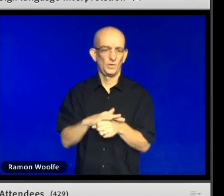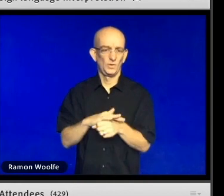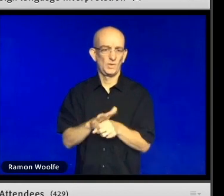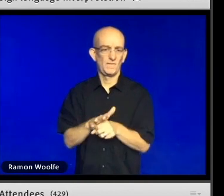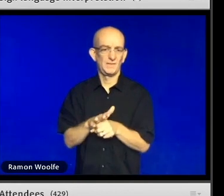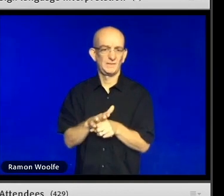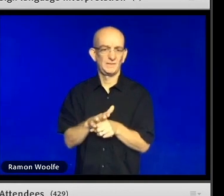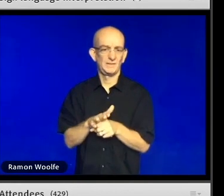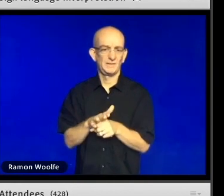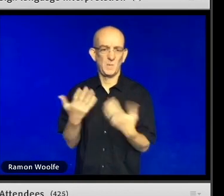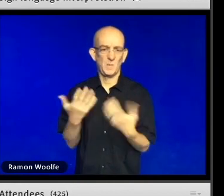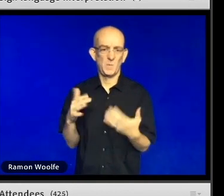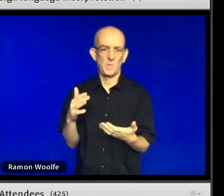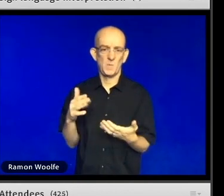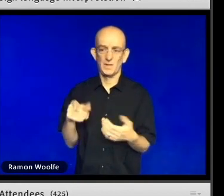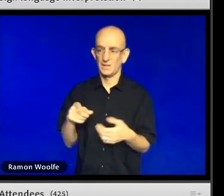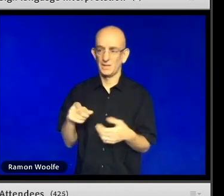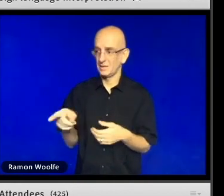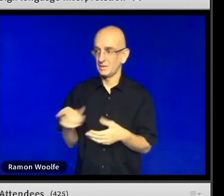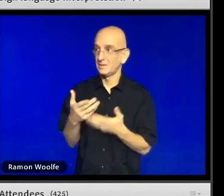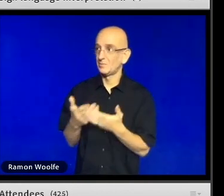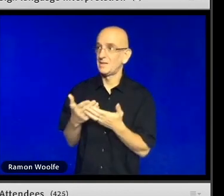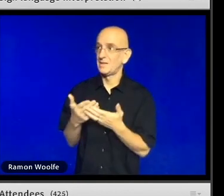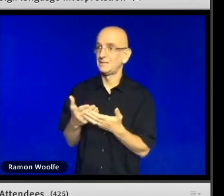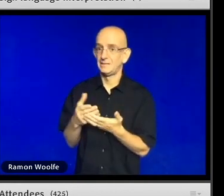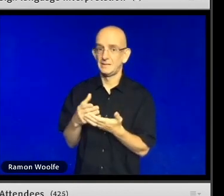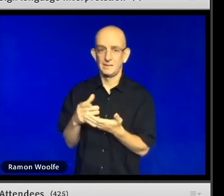that means you are getting money from people from people that you don't know you are coming